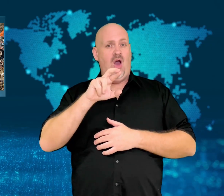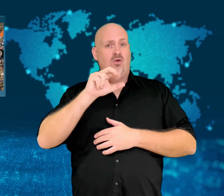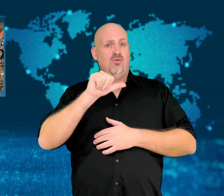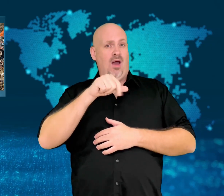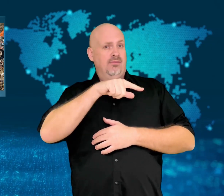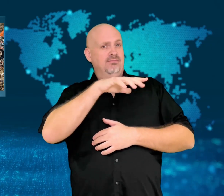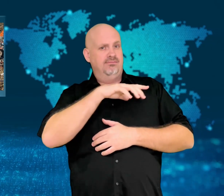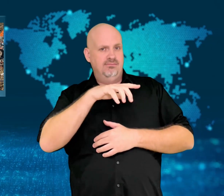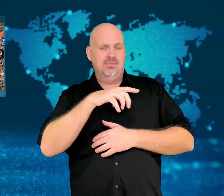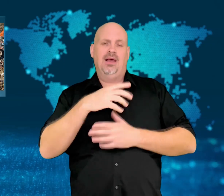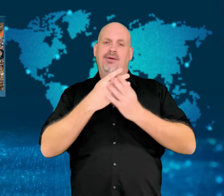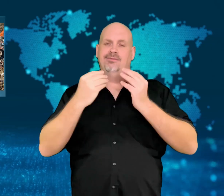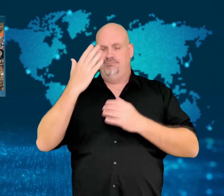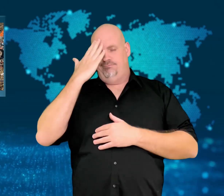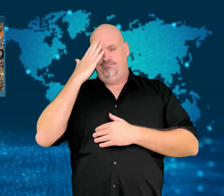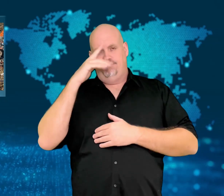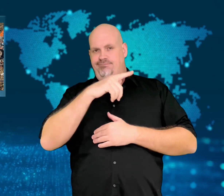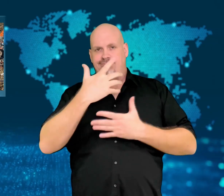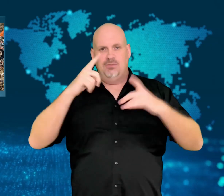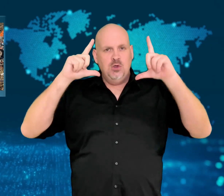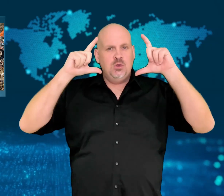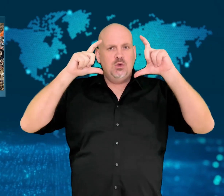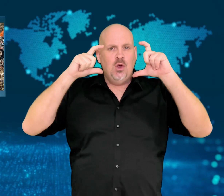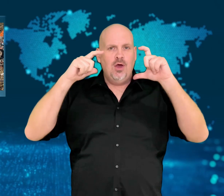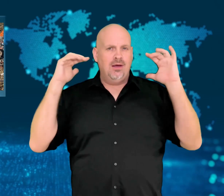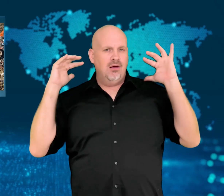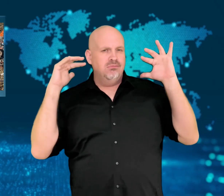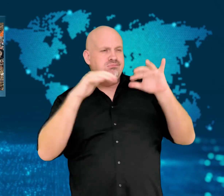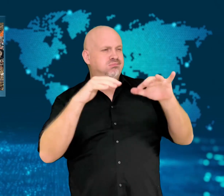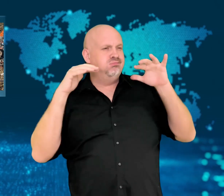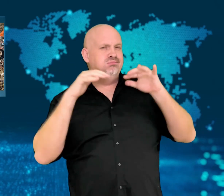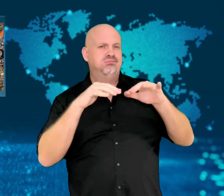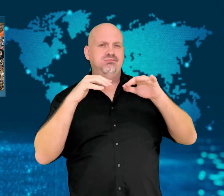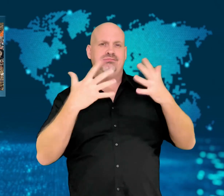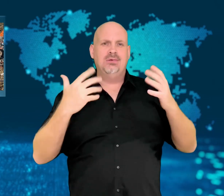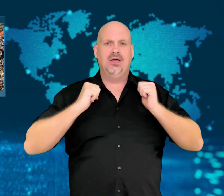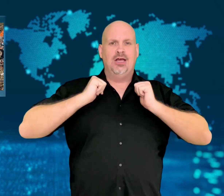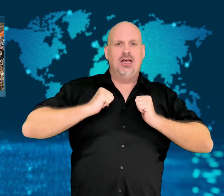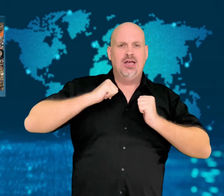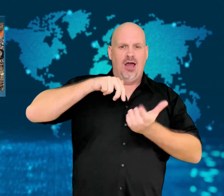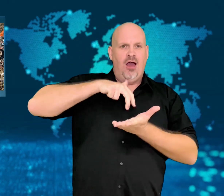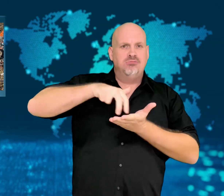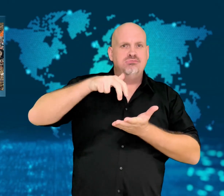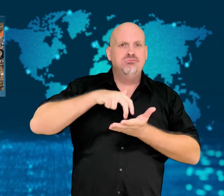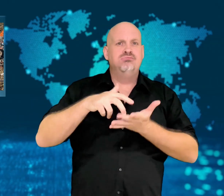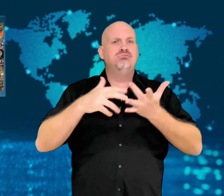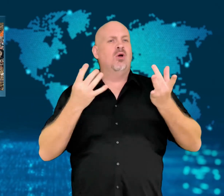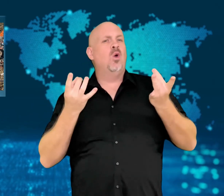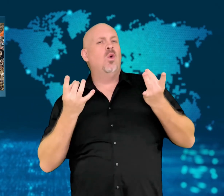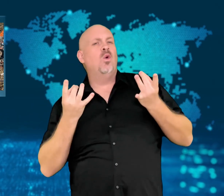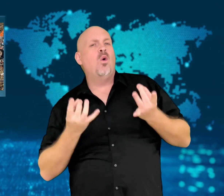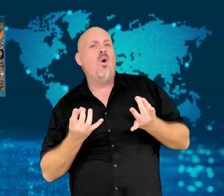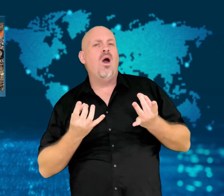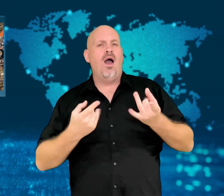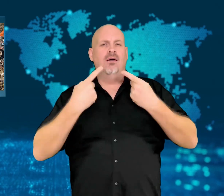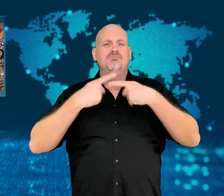Pokhara is a well known tourist destination for hiking, yoga, and other activities.